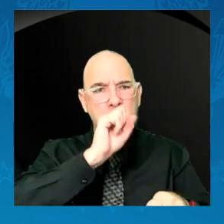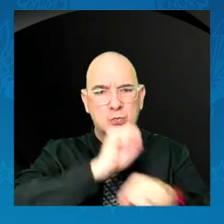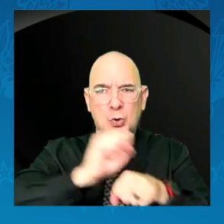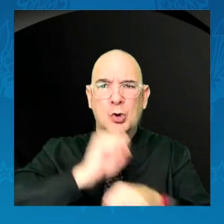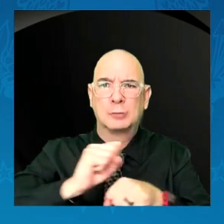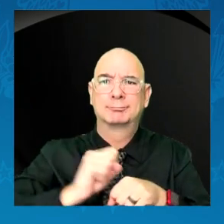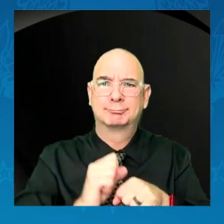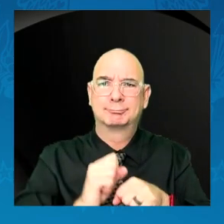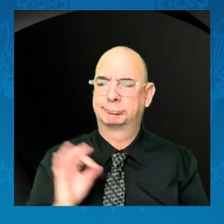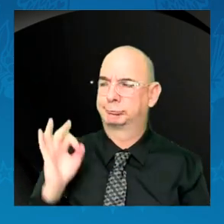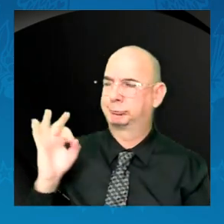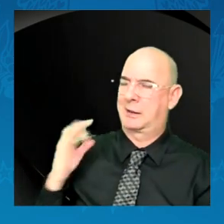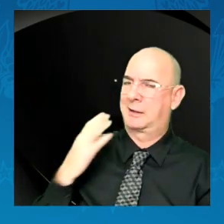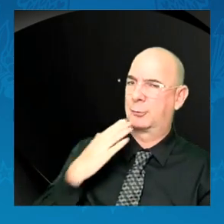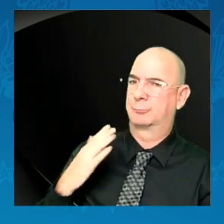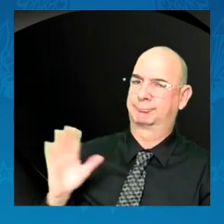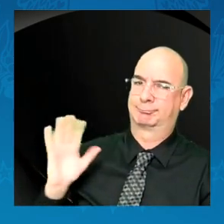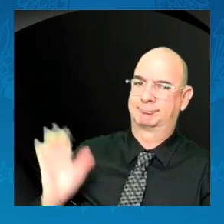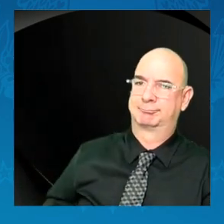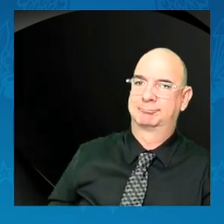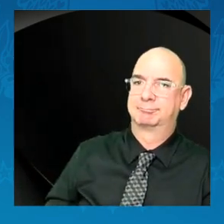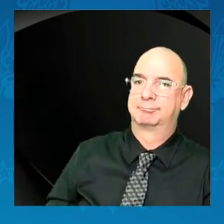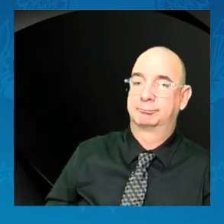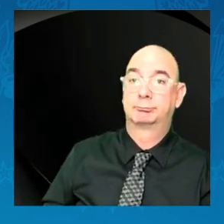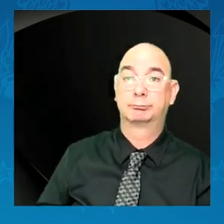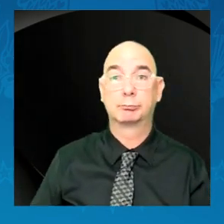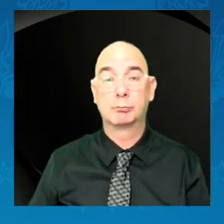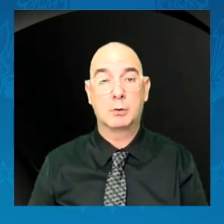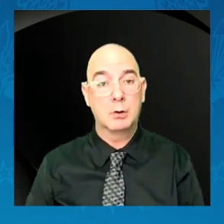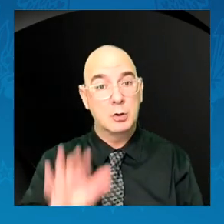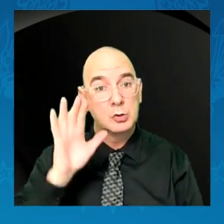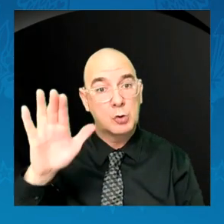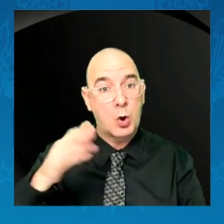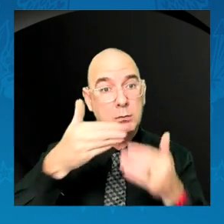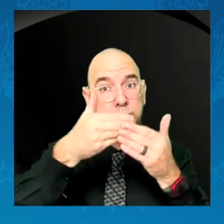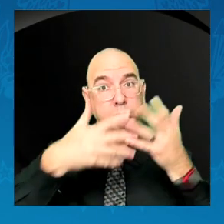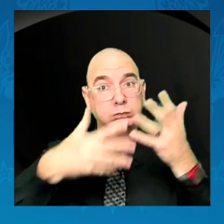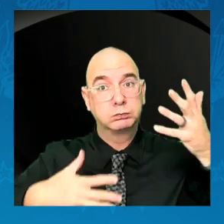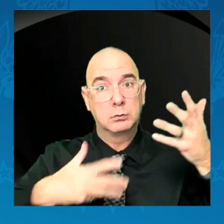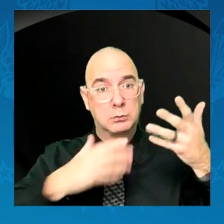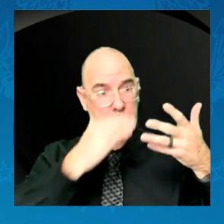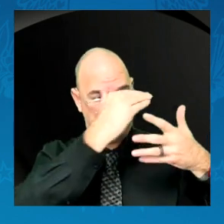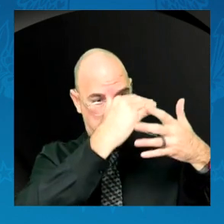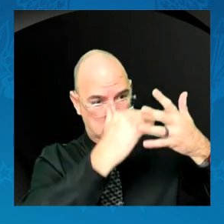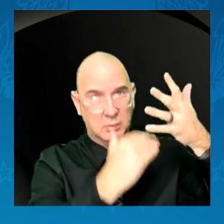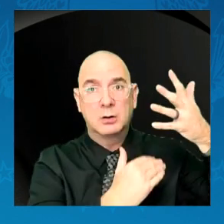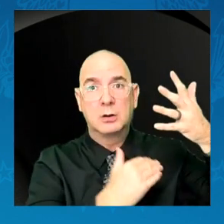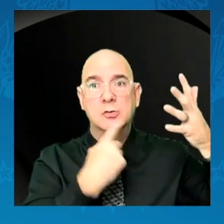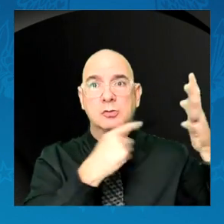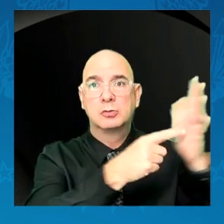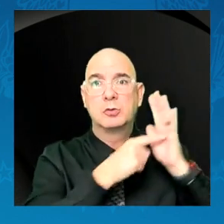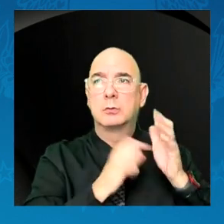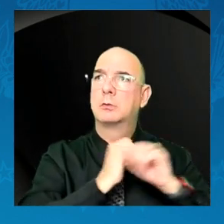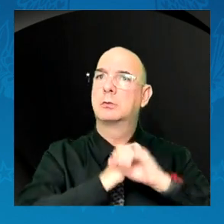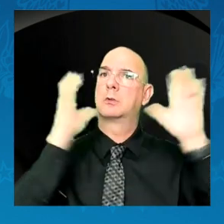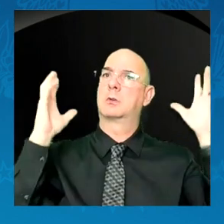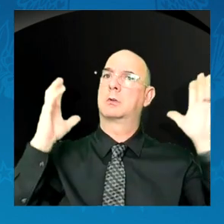The list that you provided us, I think, highlights also that when we think of STEM education in terms of the jobs